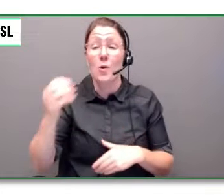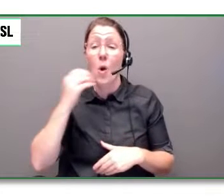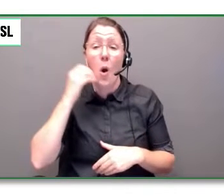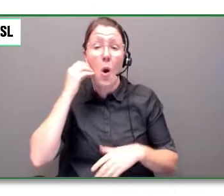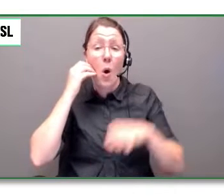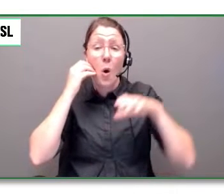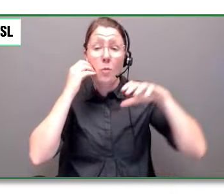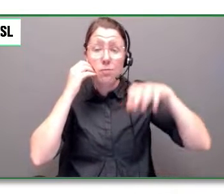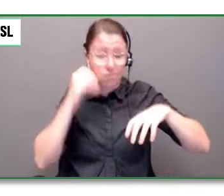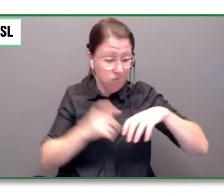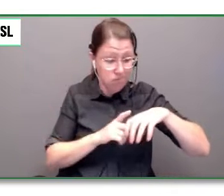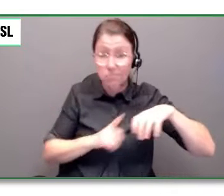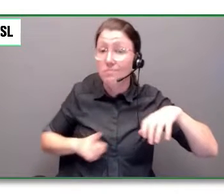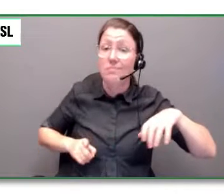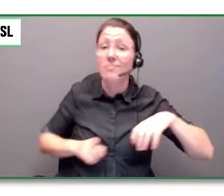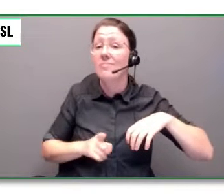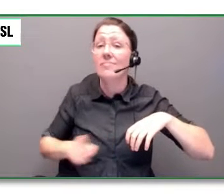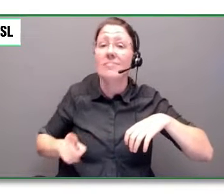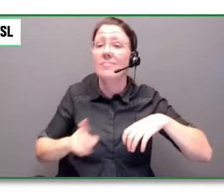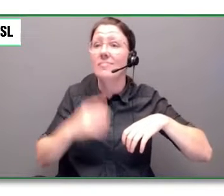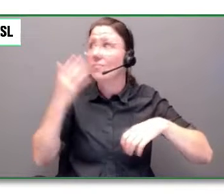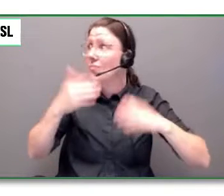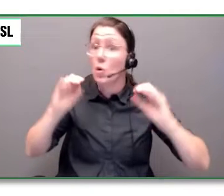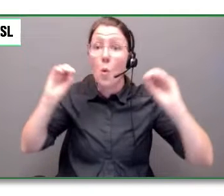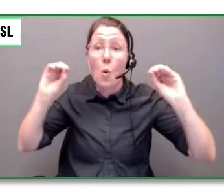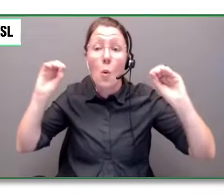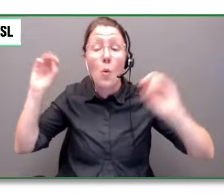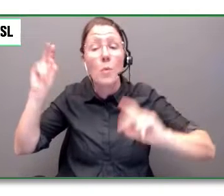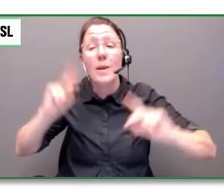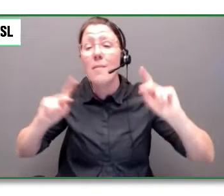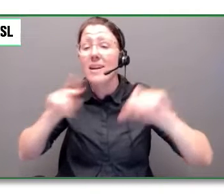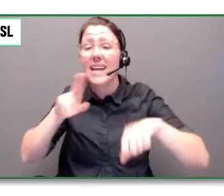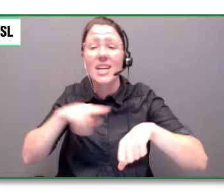trade and commerce. I am pleased to see how little space they occupy in the